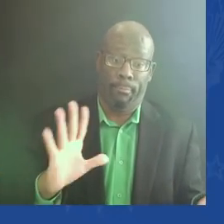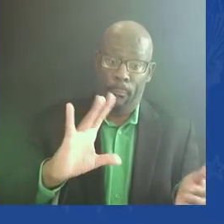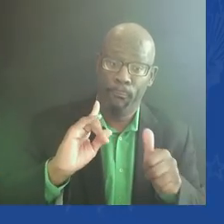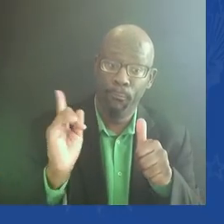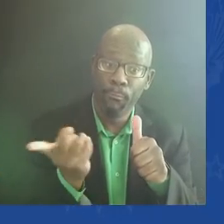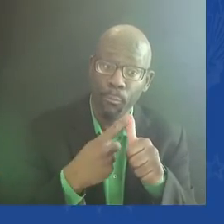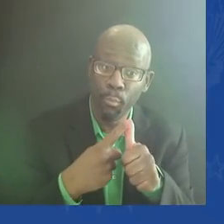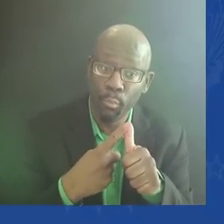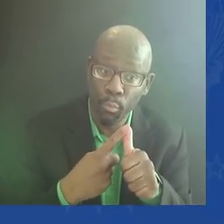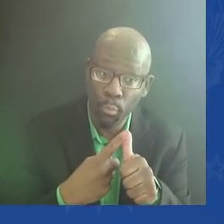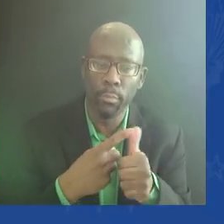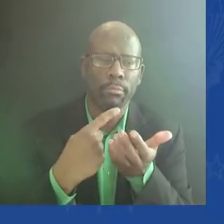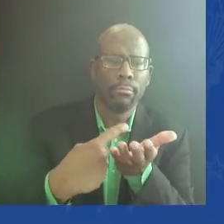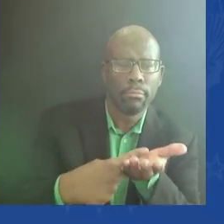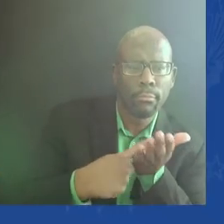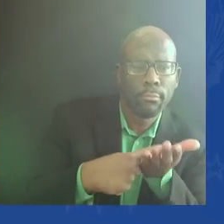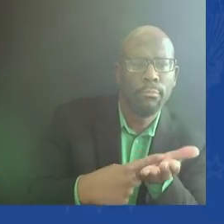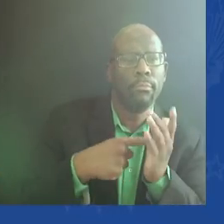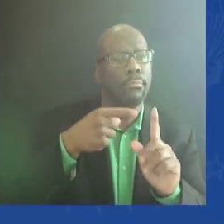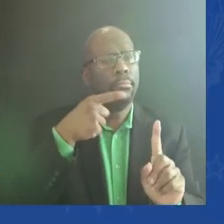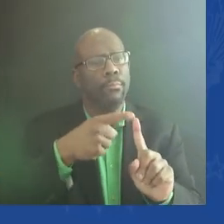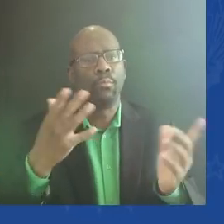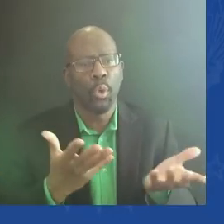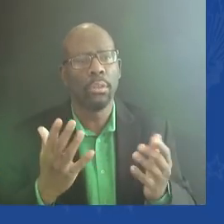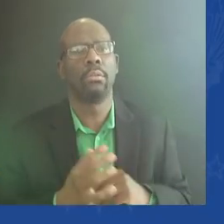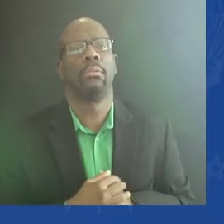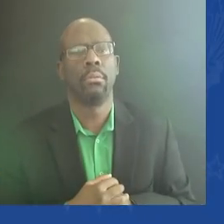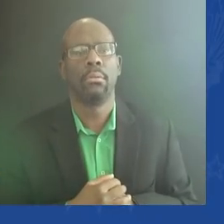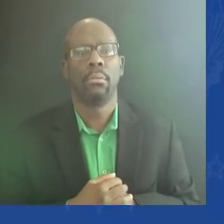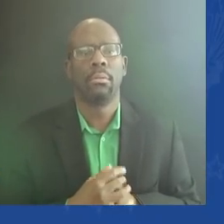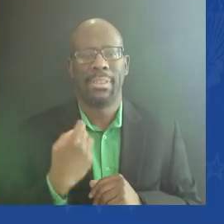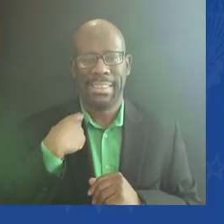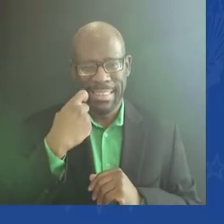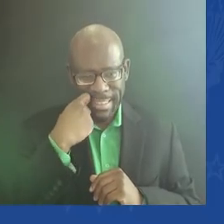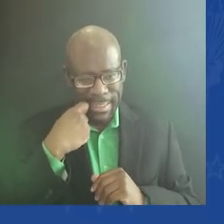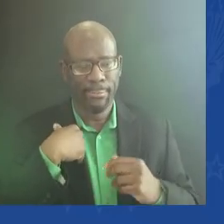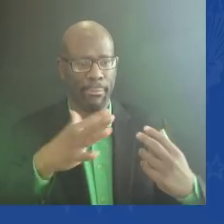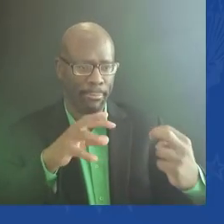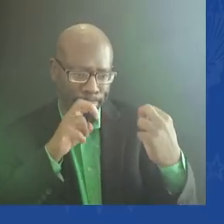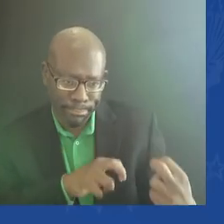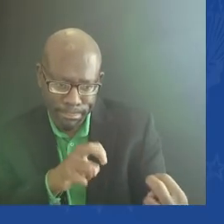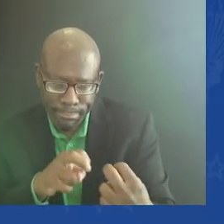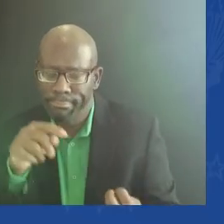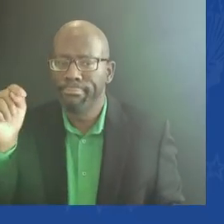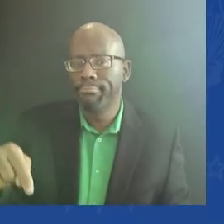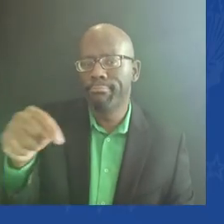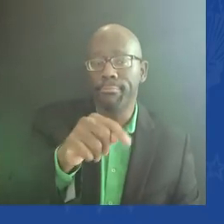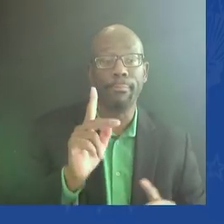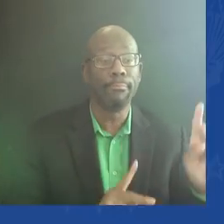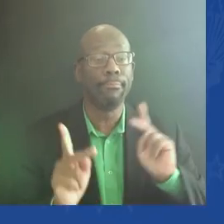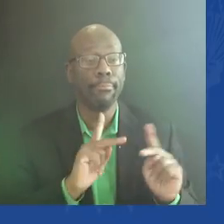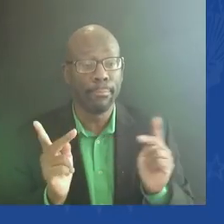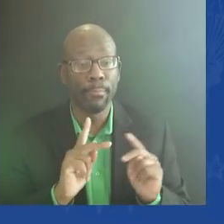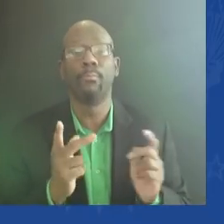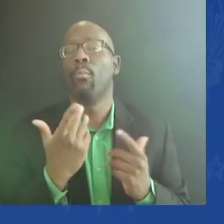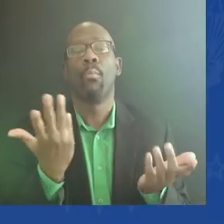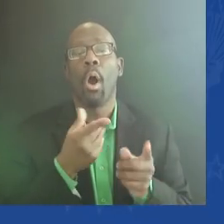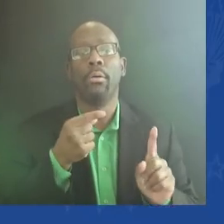that's why I had the meetings with my colleagues here in -- in Rome, who are part of the --